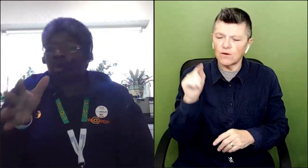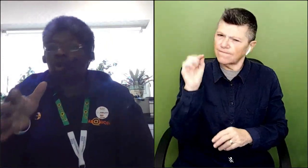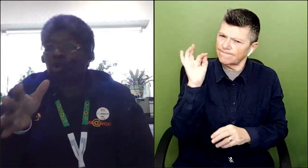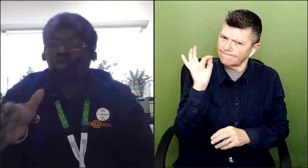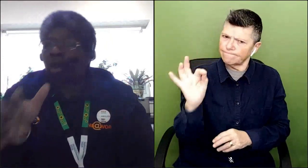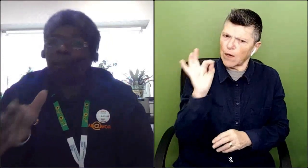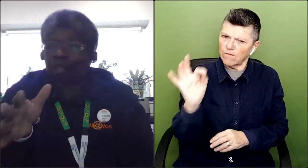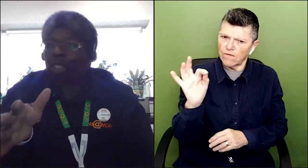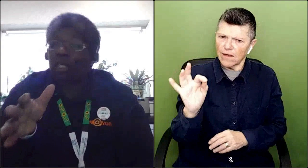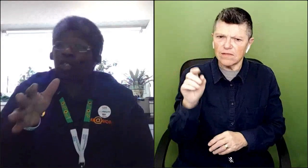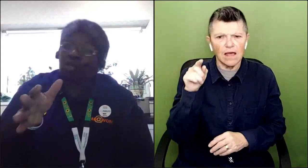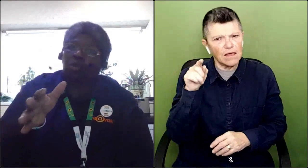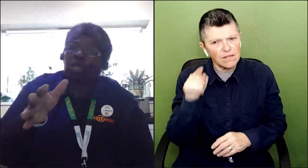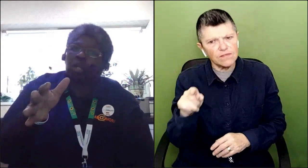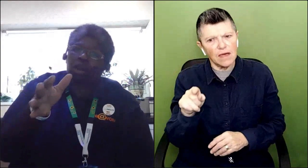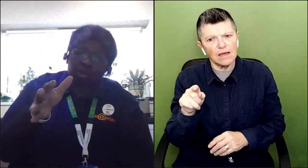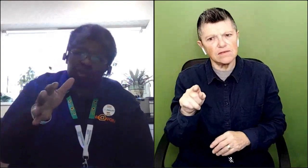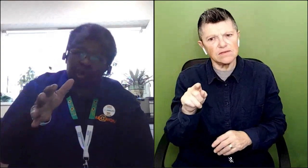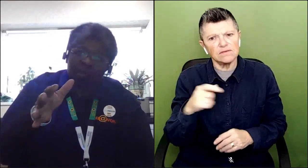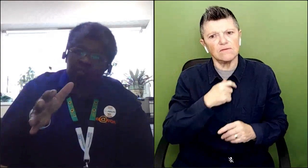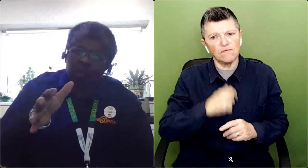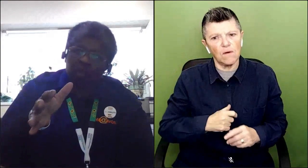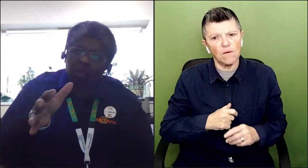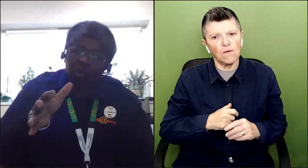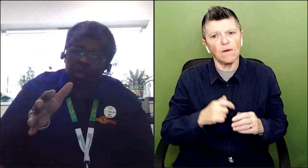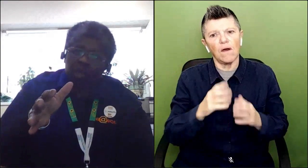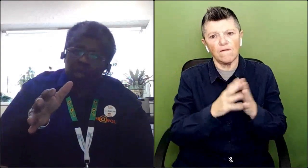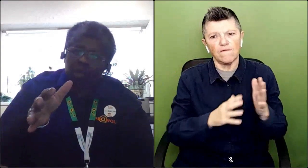That's the role those reps need to do on the ground floor.